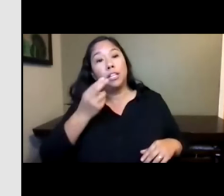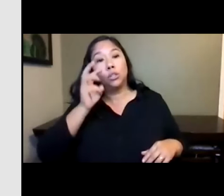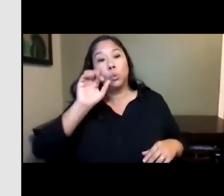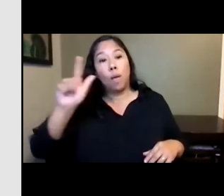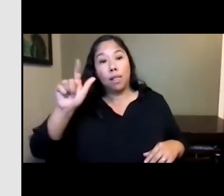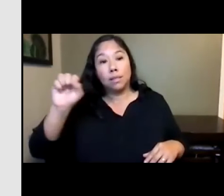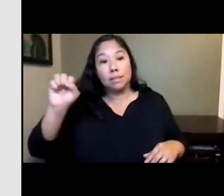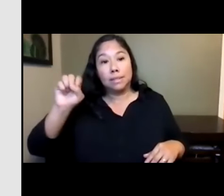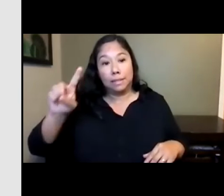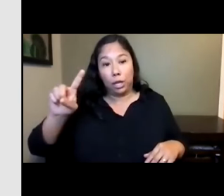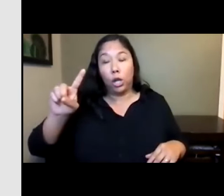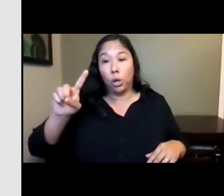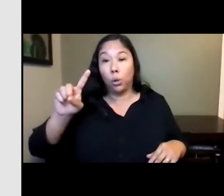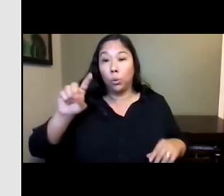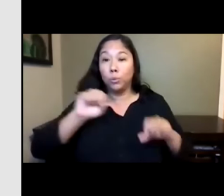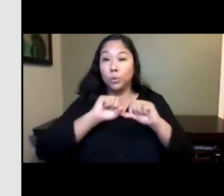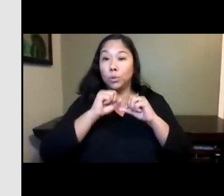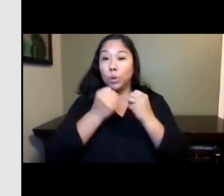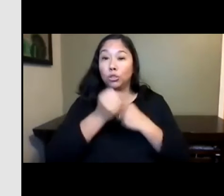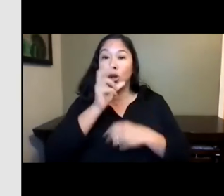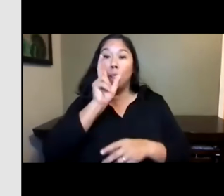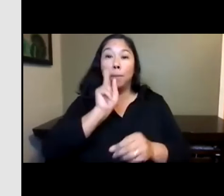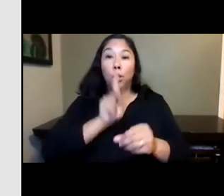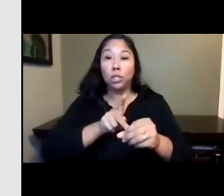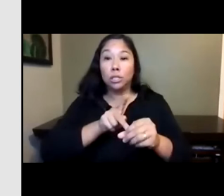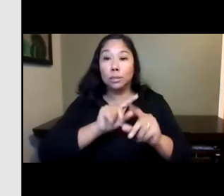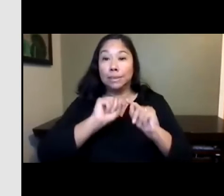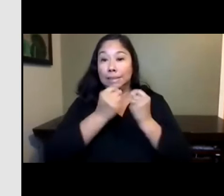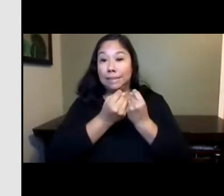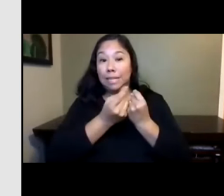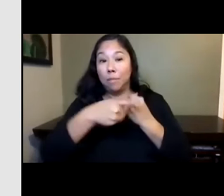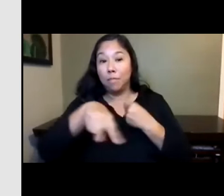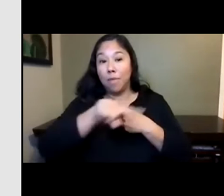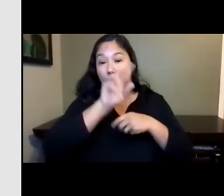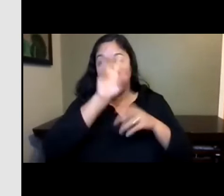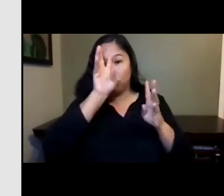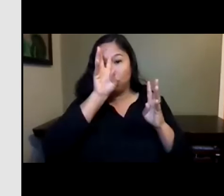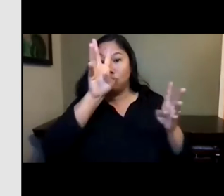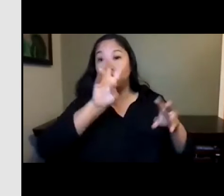Social Participation team created the Get Connected guide. I will share the link to the chat. It is a guide